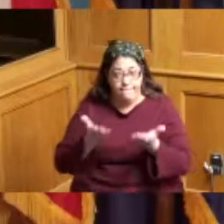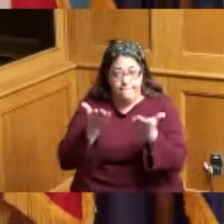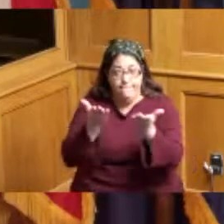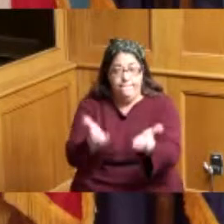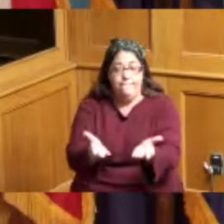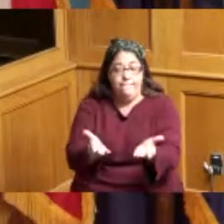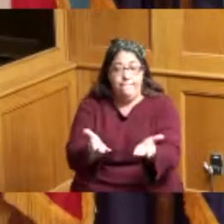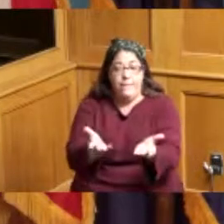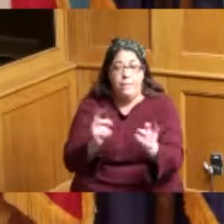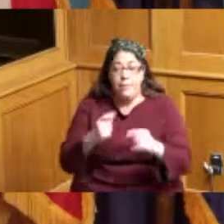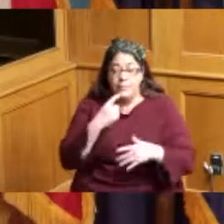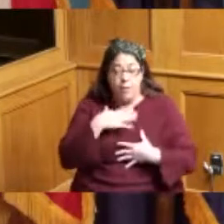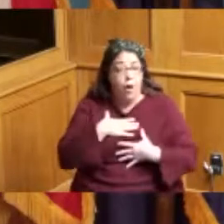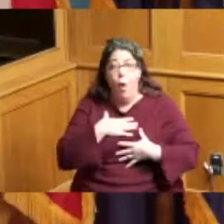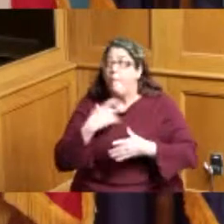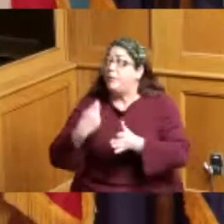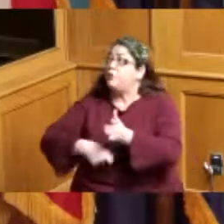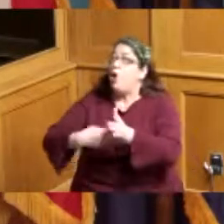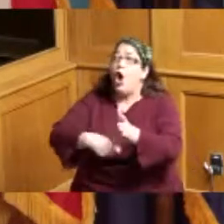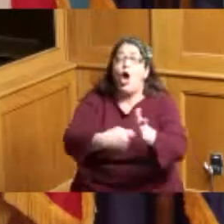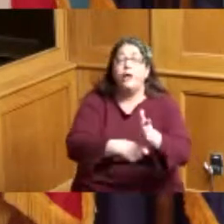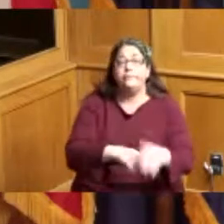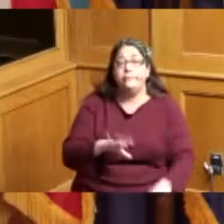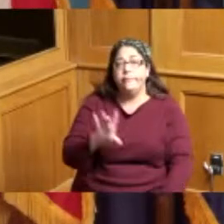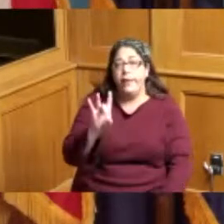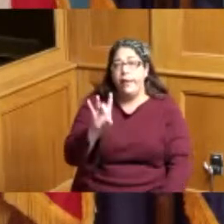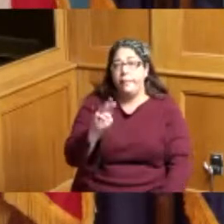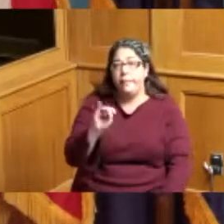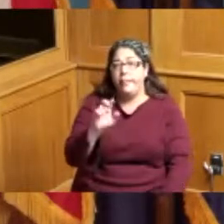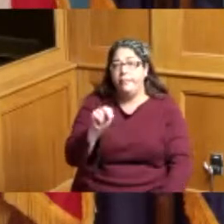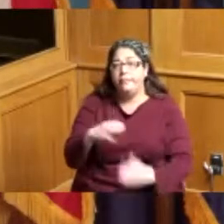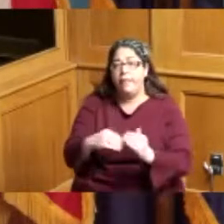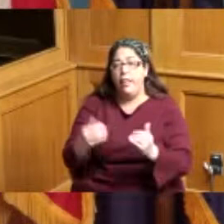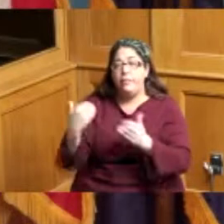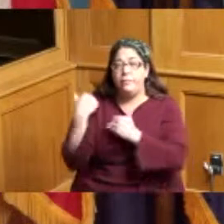like oh my god what's the cost we got our 8 million dollar responsibility getting ready to